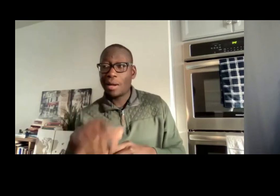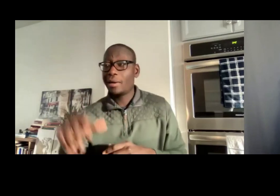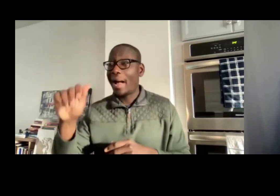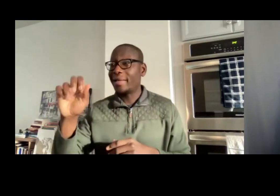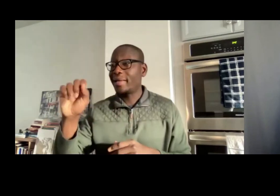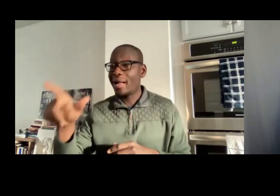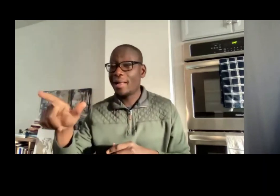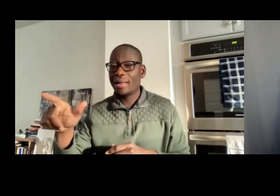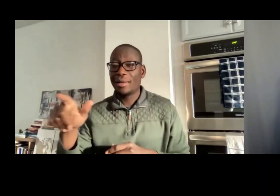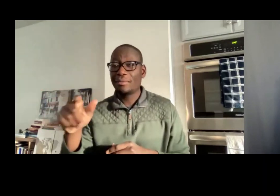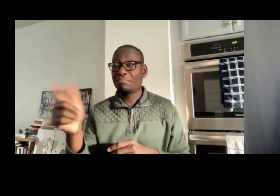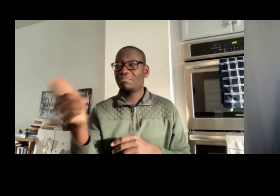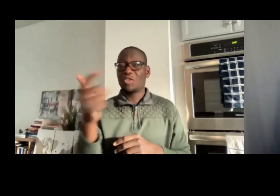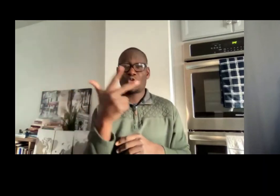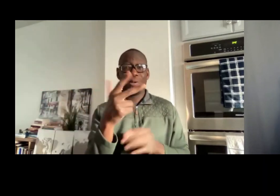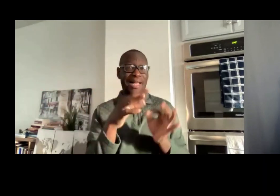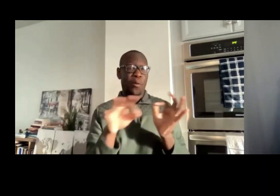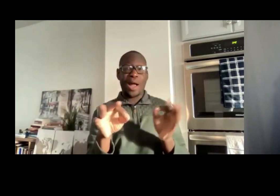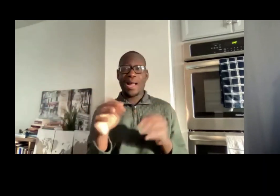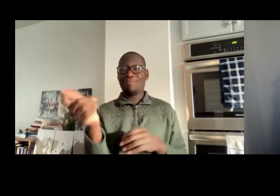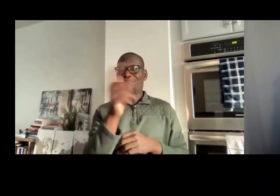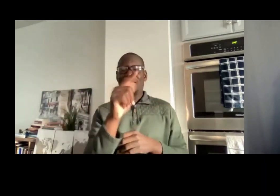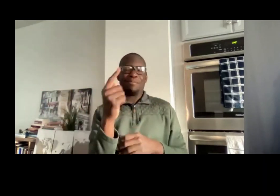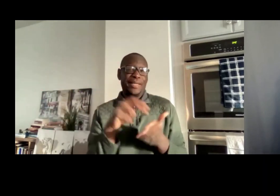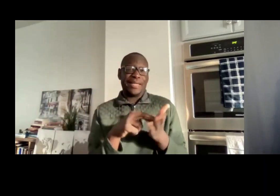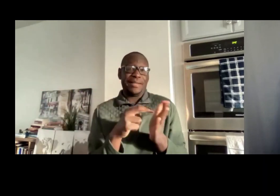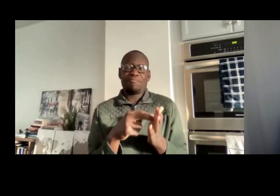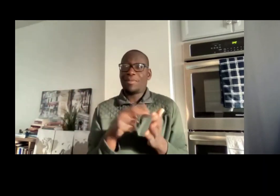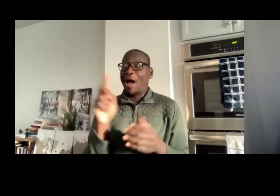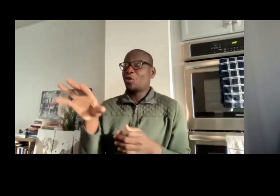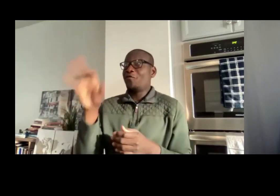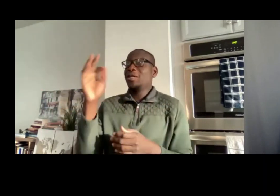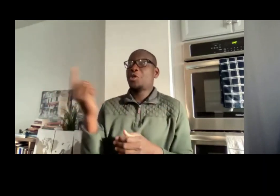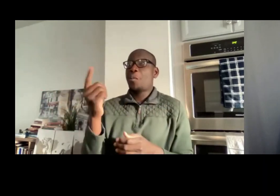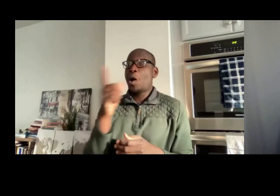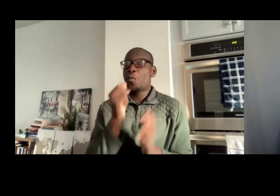for the student from Kenya who uses Kenyan sign language you can somebody interpreting from